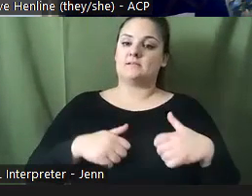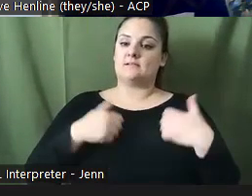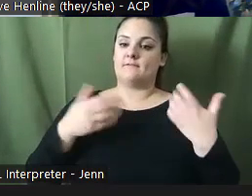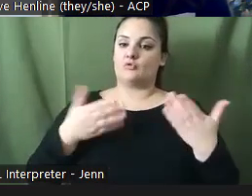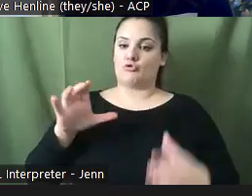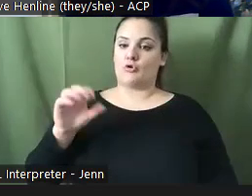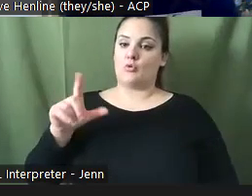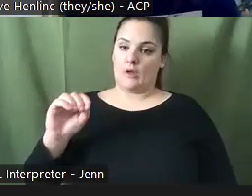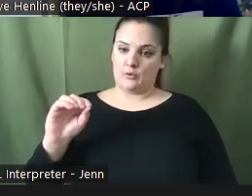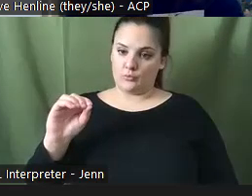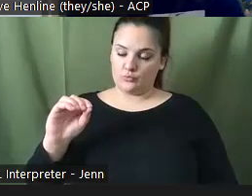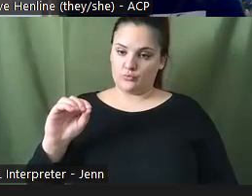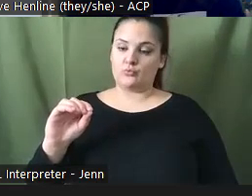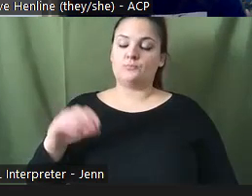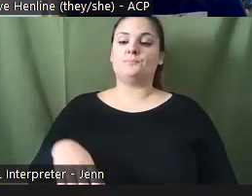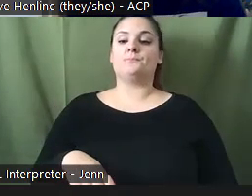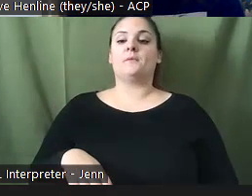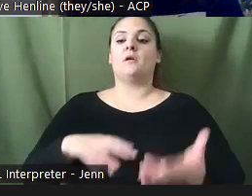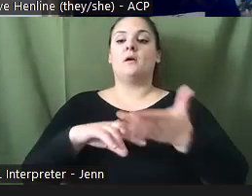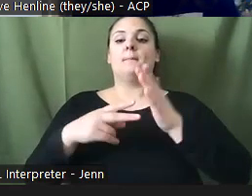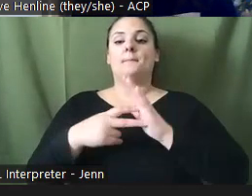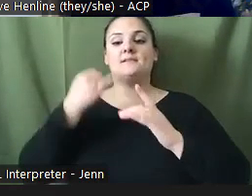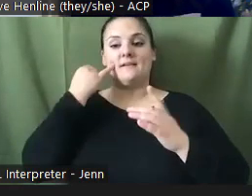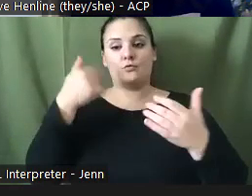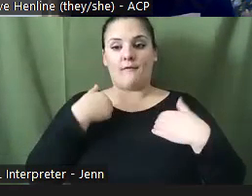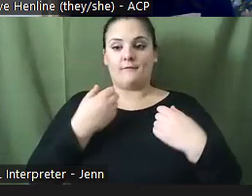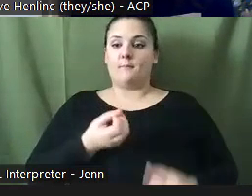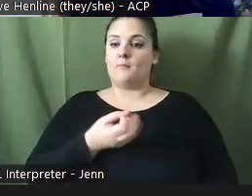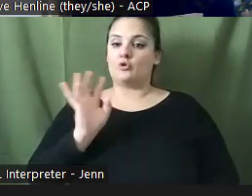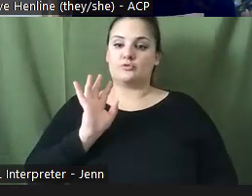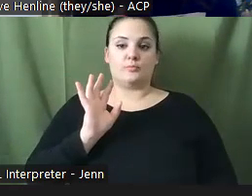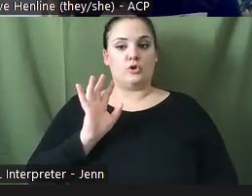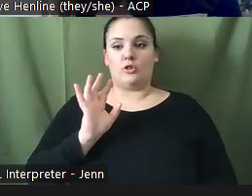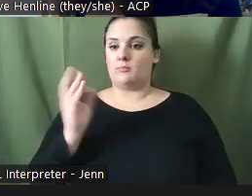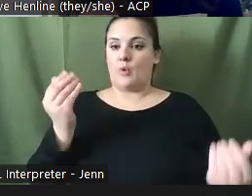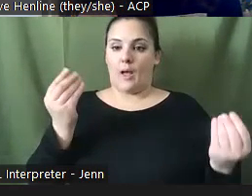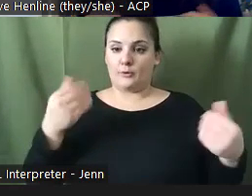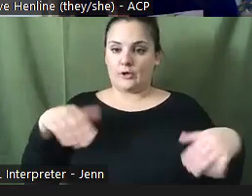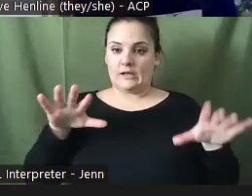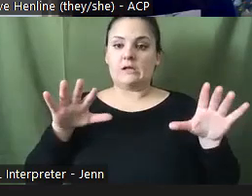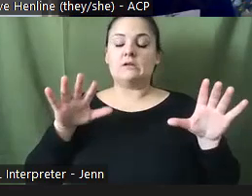If you are somebody who has multiple properties and maybe one of them is